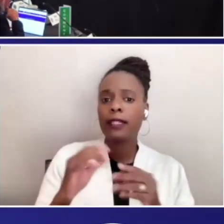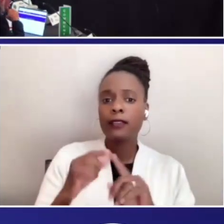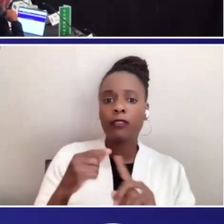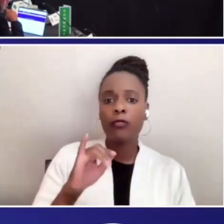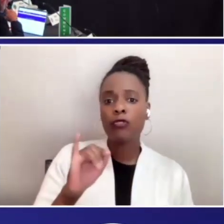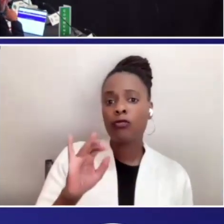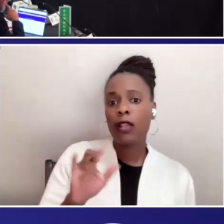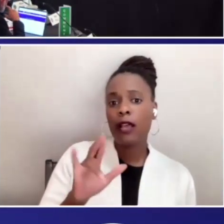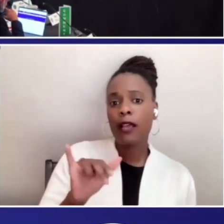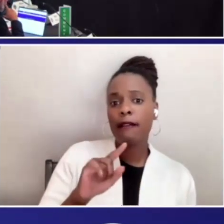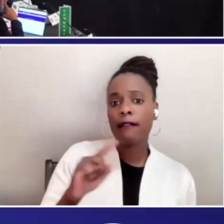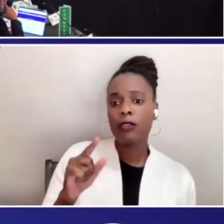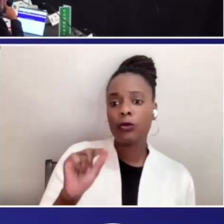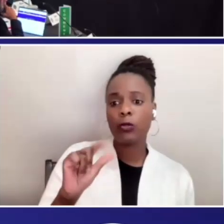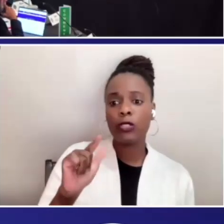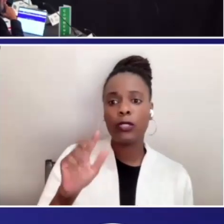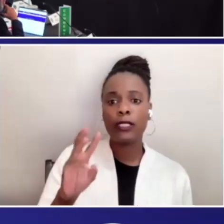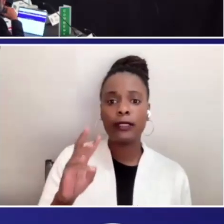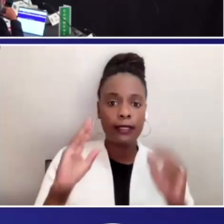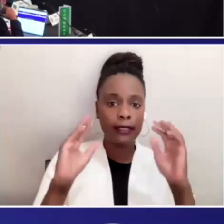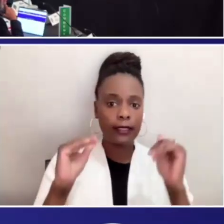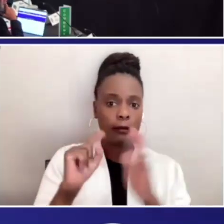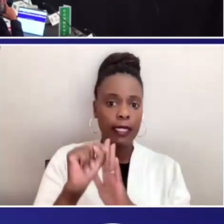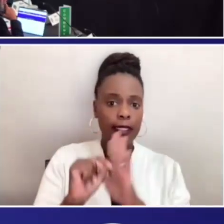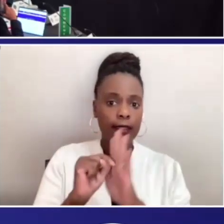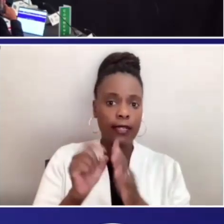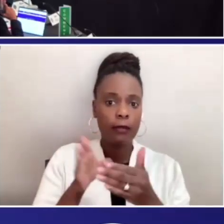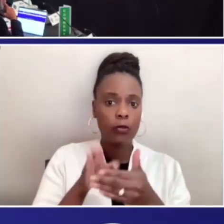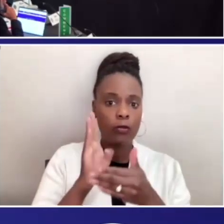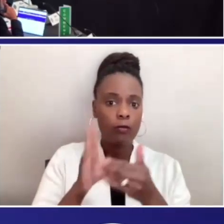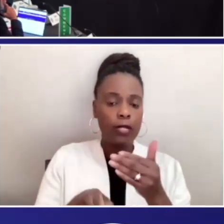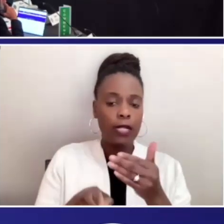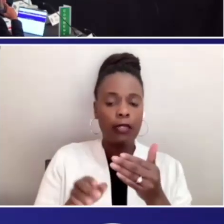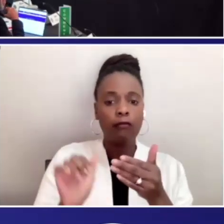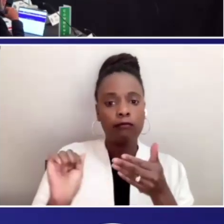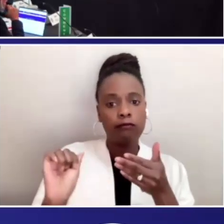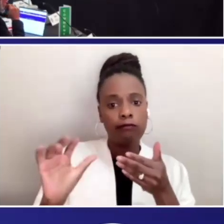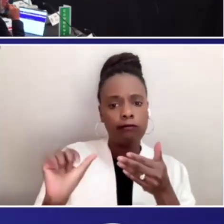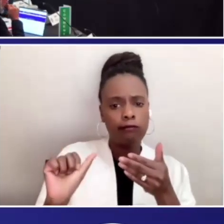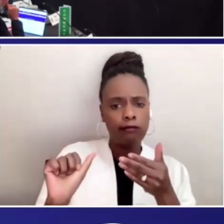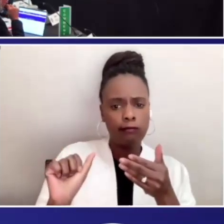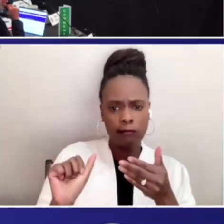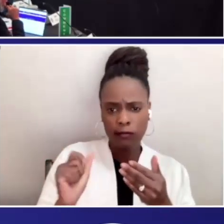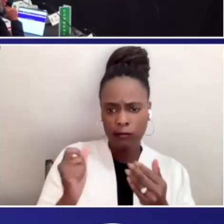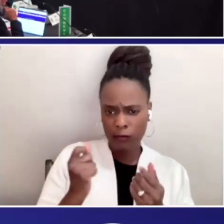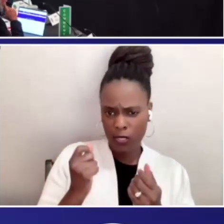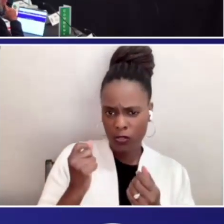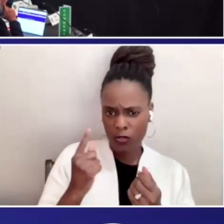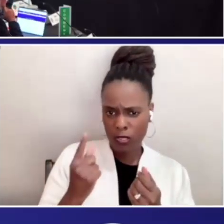the expected time for a student to complete would be. If I'm understanding your question -- I'm afraid I'm not